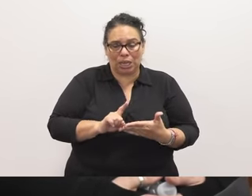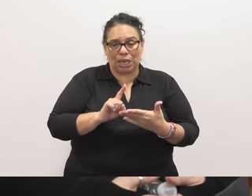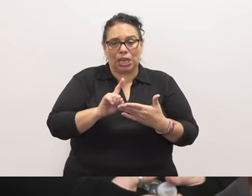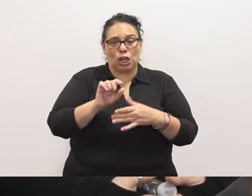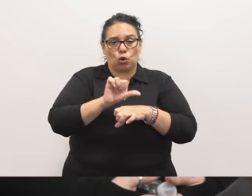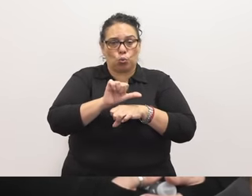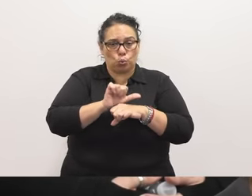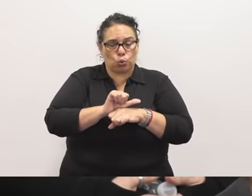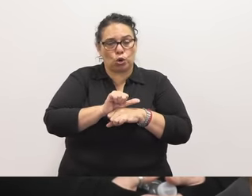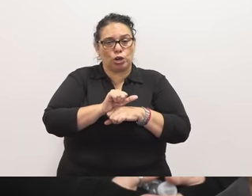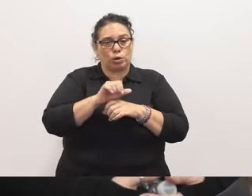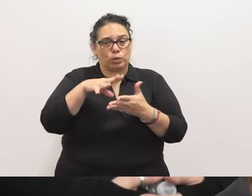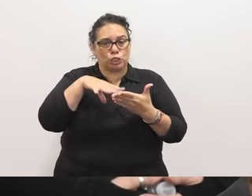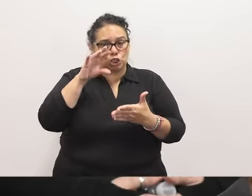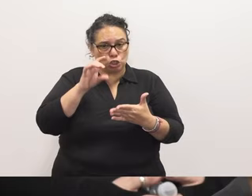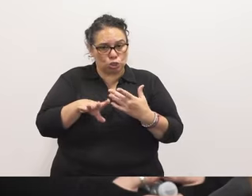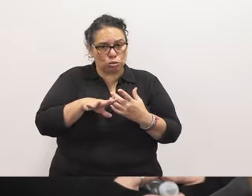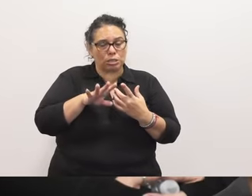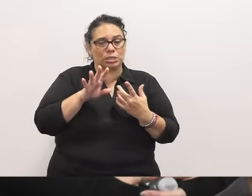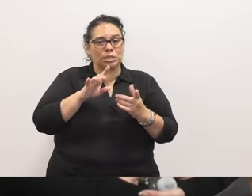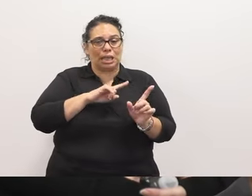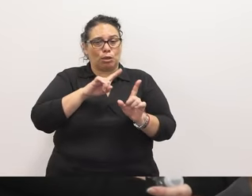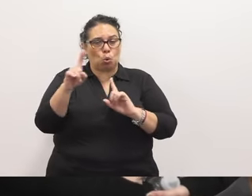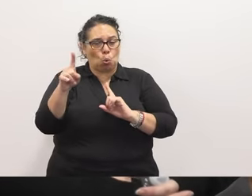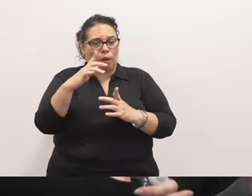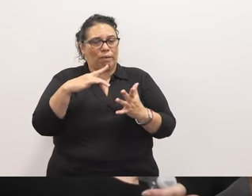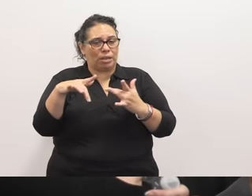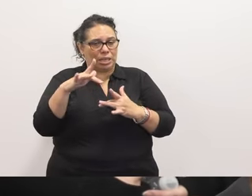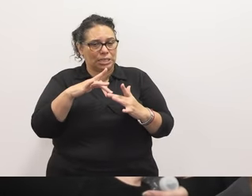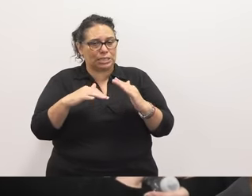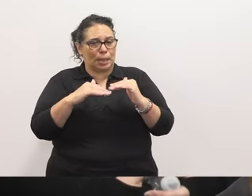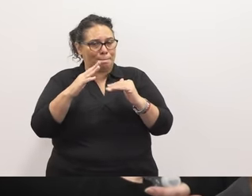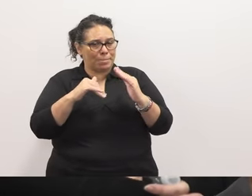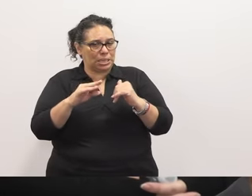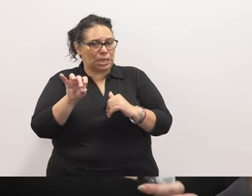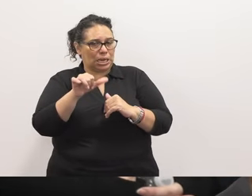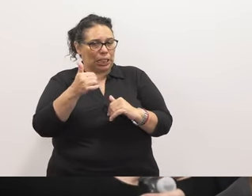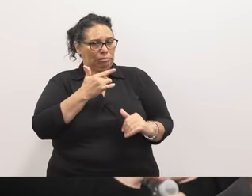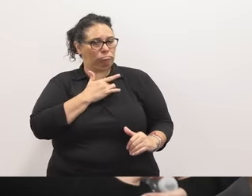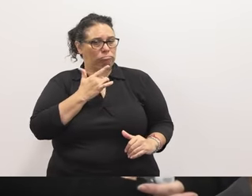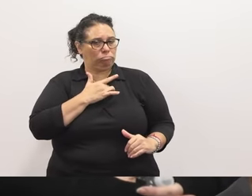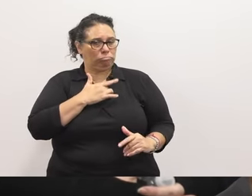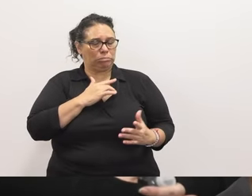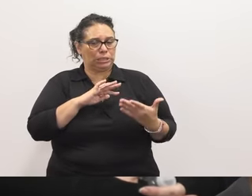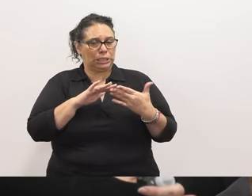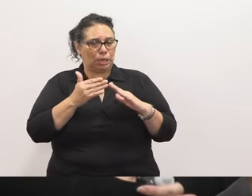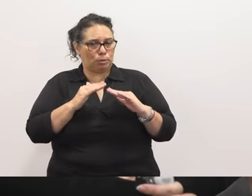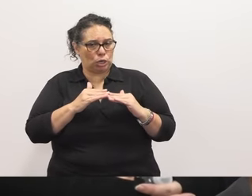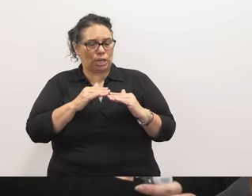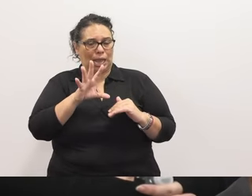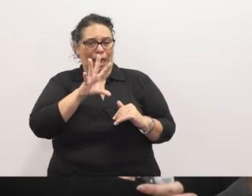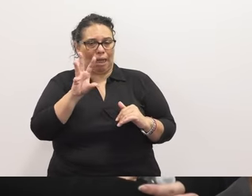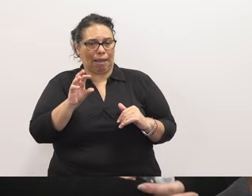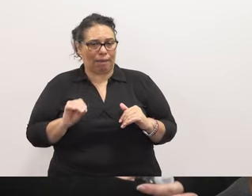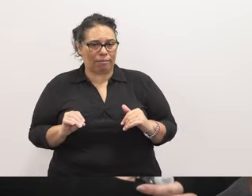and mentoring them, they'll be taking them on field trips and building another sense of community among our African-American males.